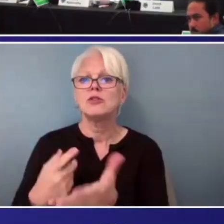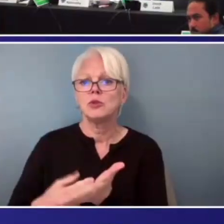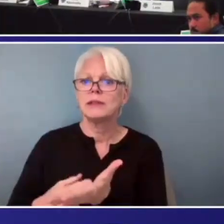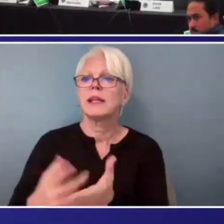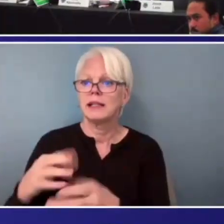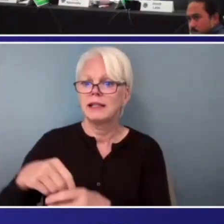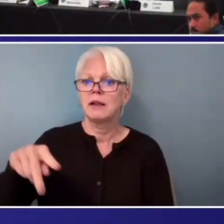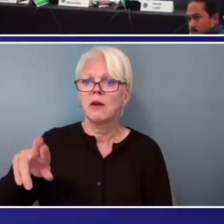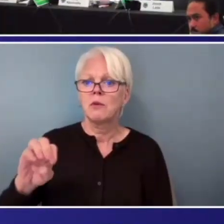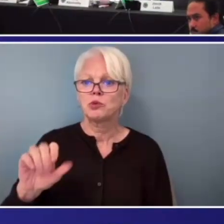carefully and thoroughly.